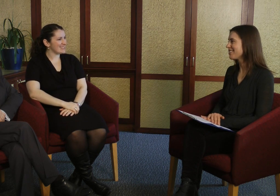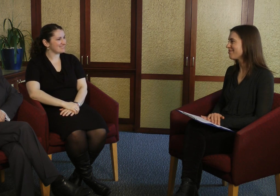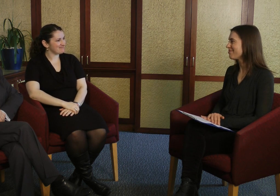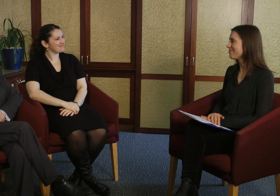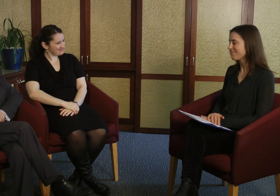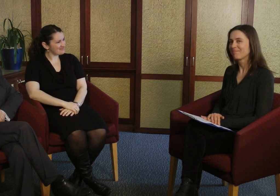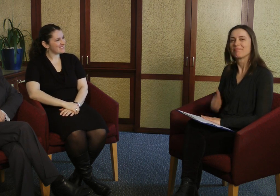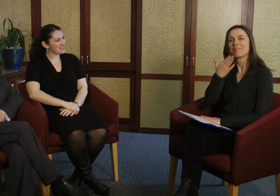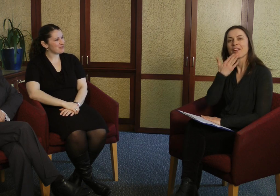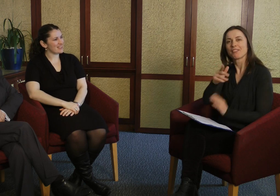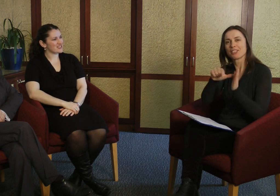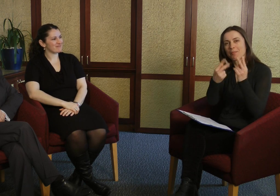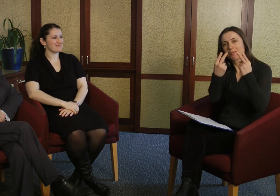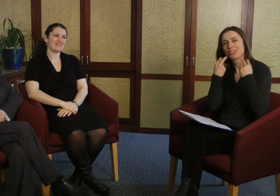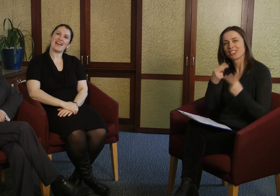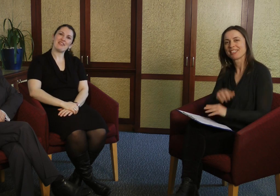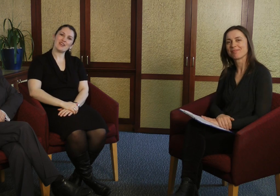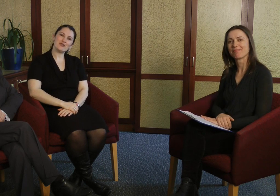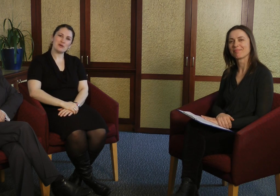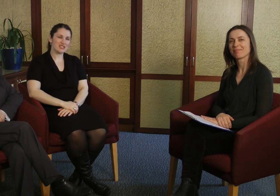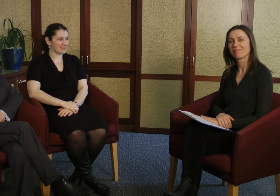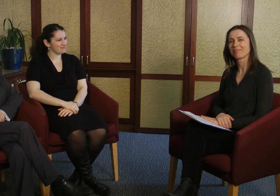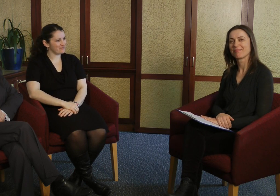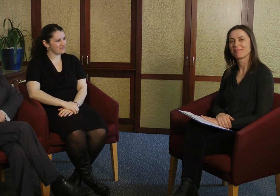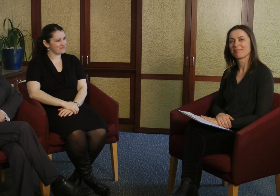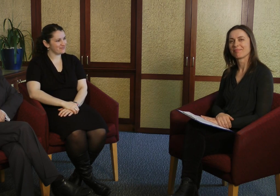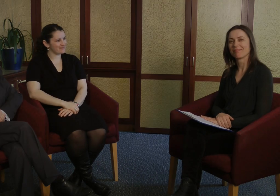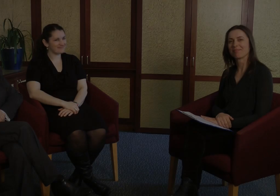N: Fantastic idea. Thank you so much - and thank you for watching.